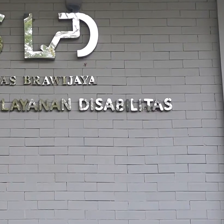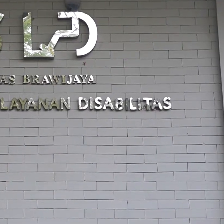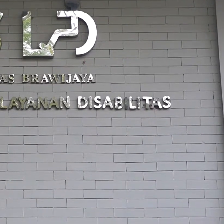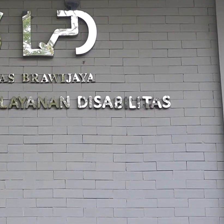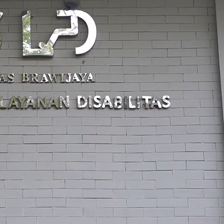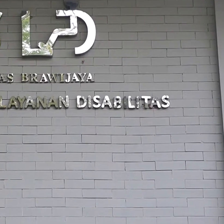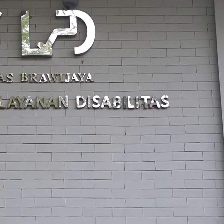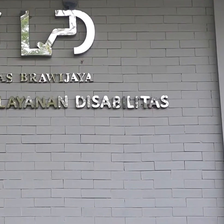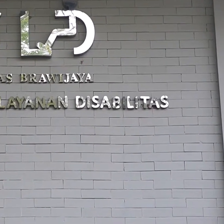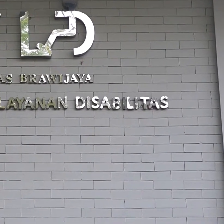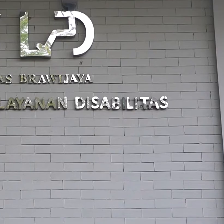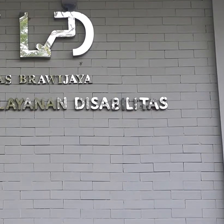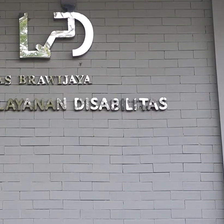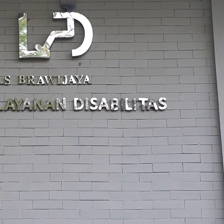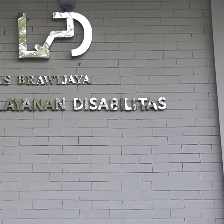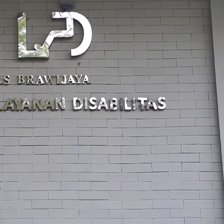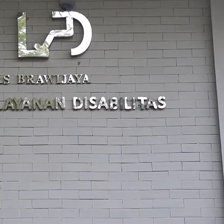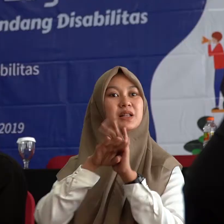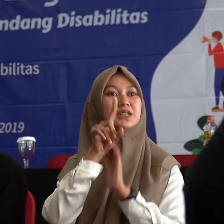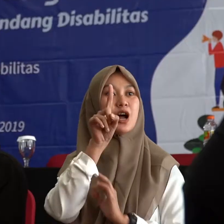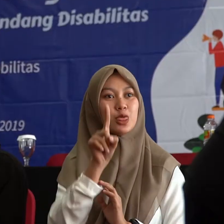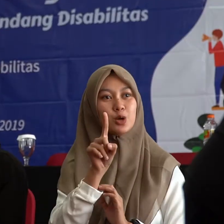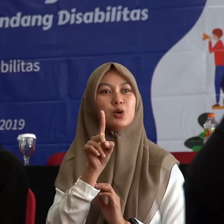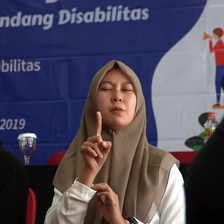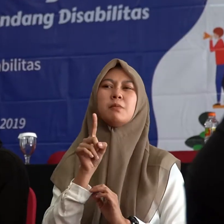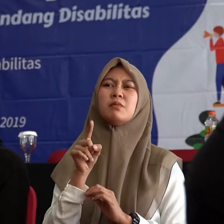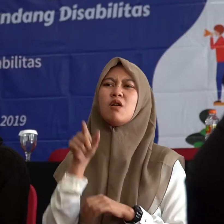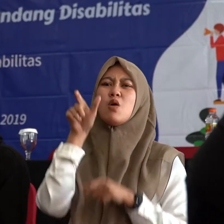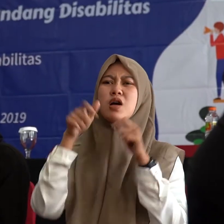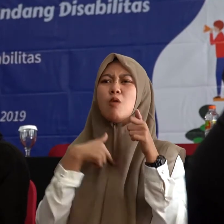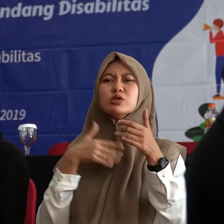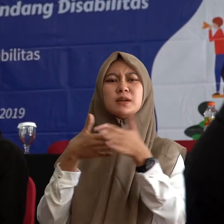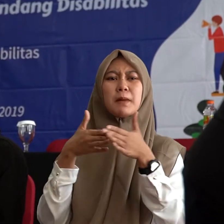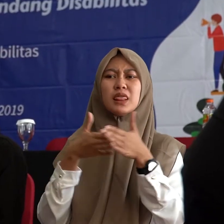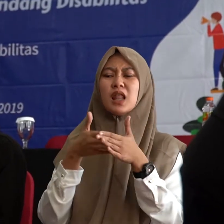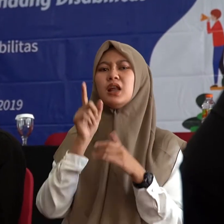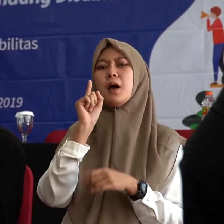as an education development unit and guarantor of the implementation of the Tri Dharma of Higher Education,